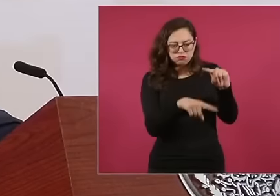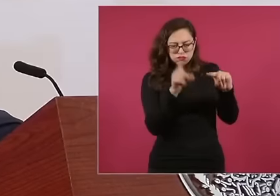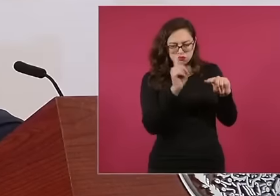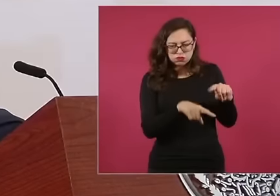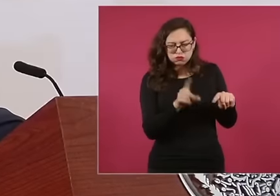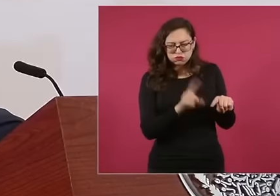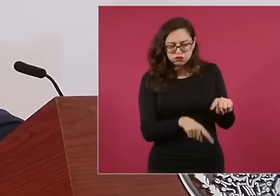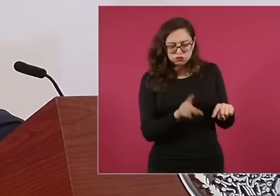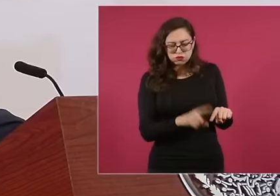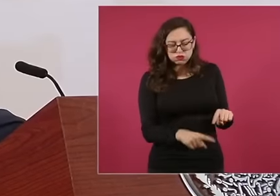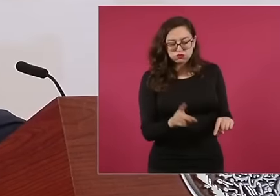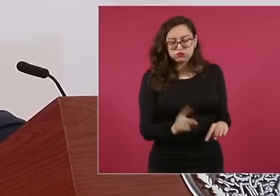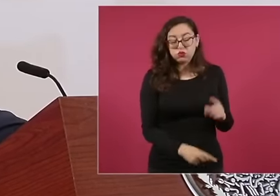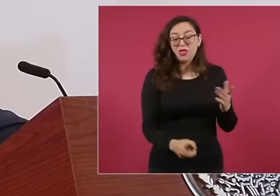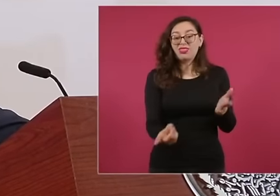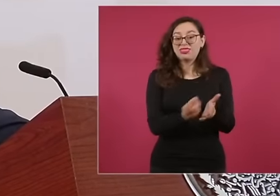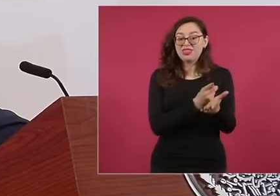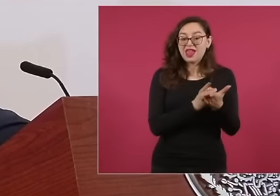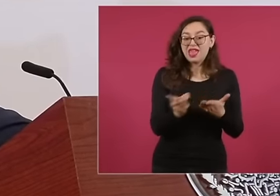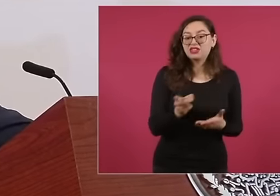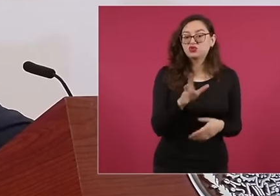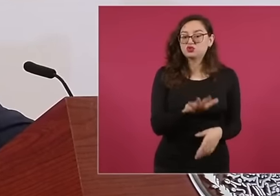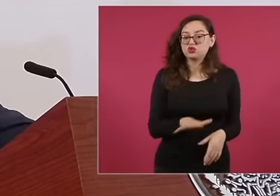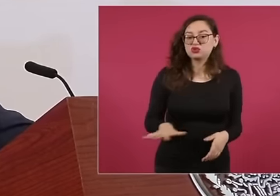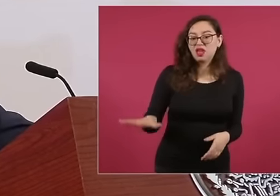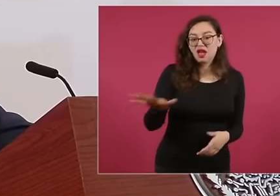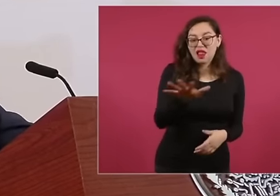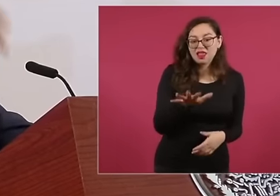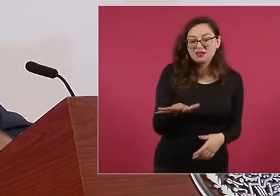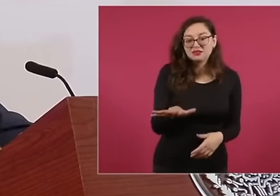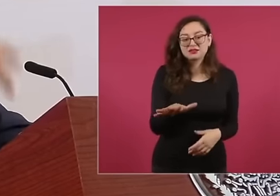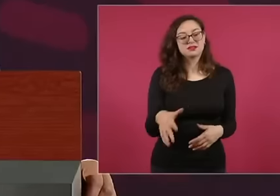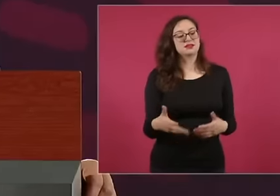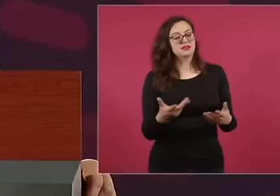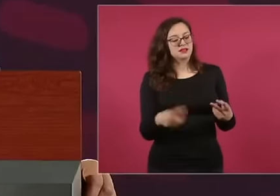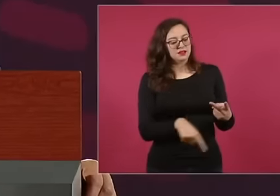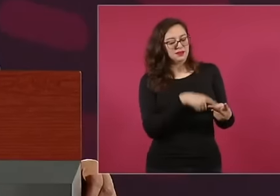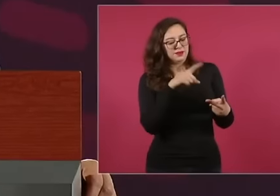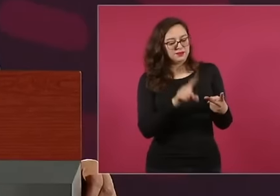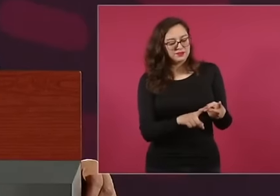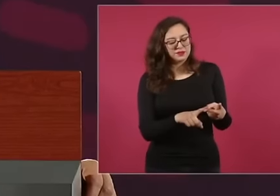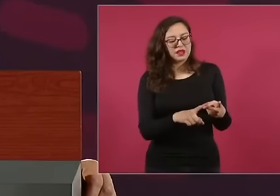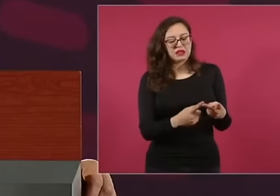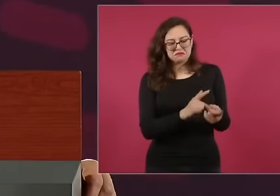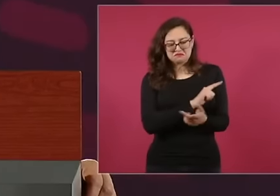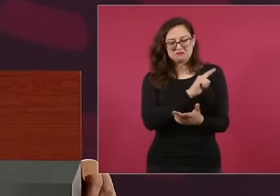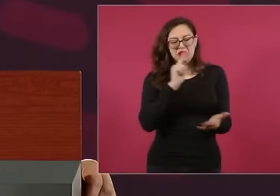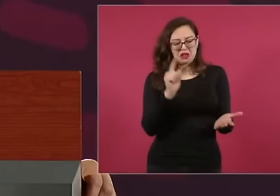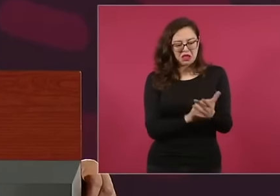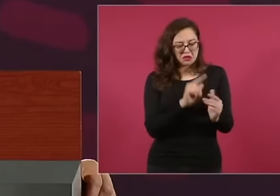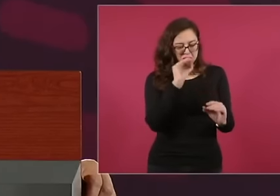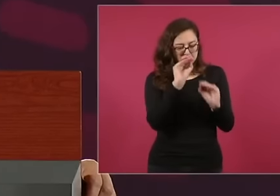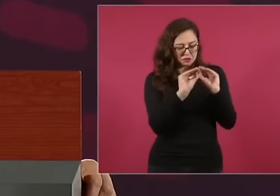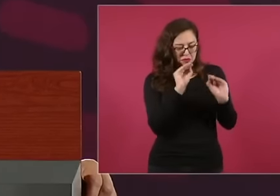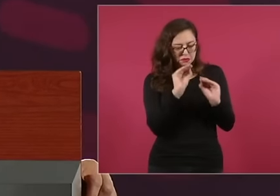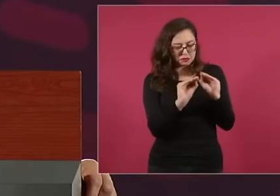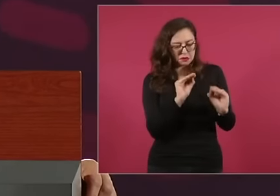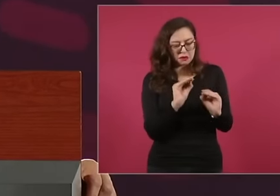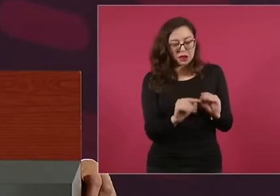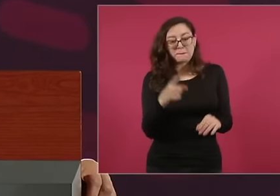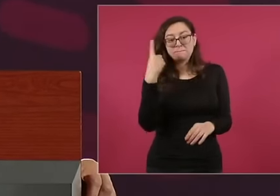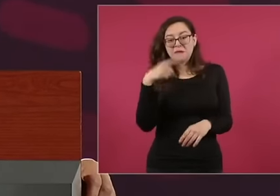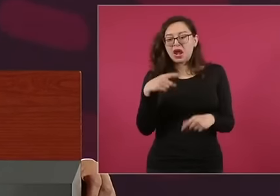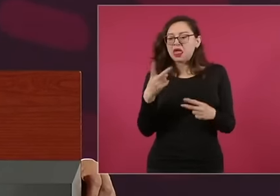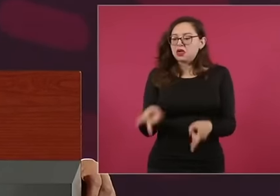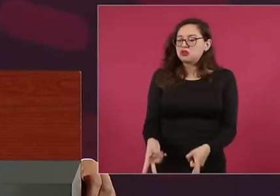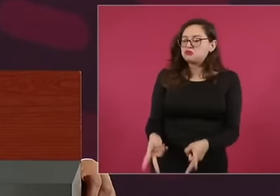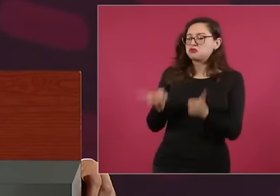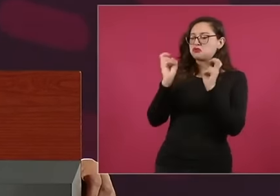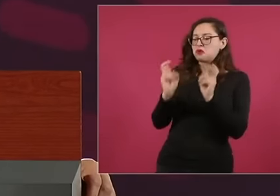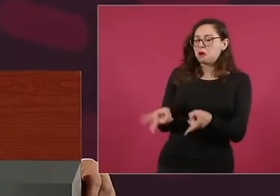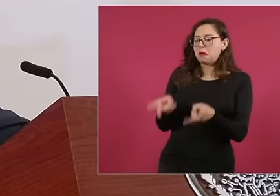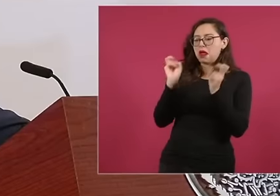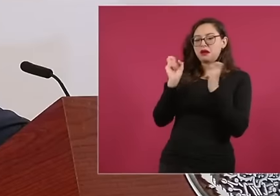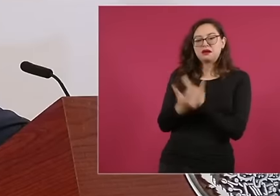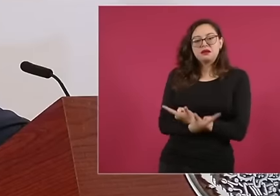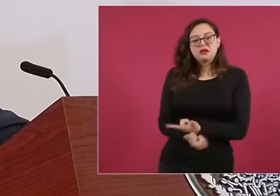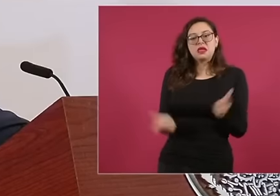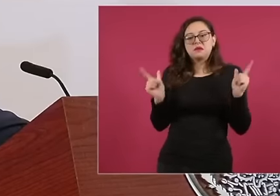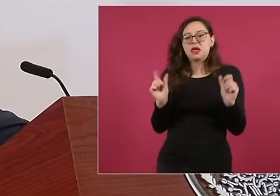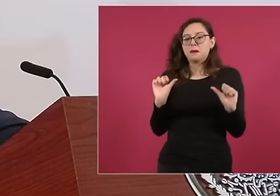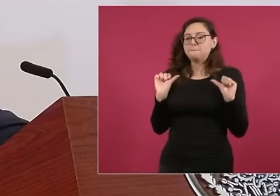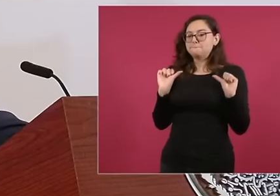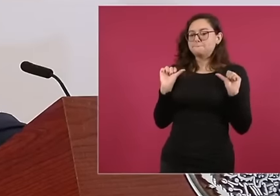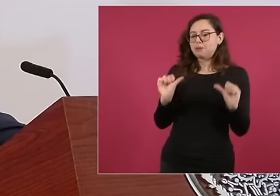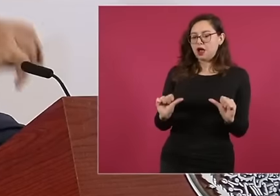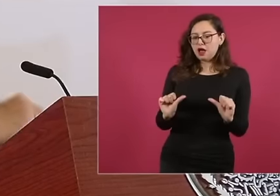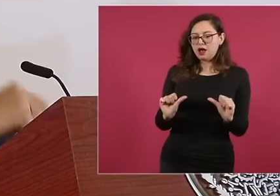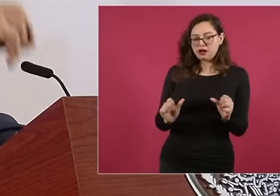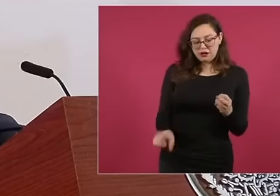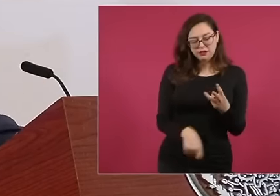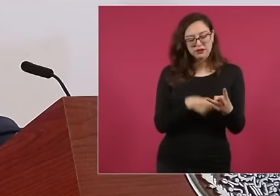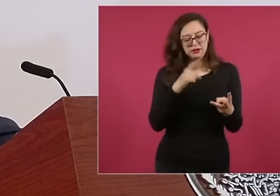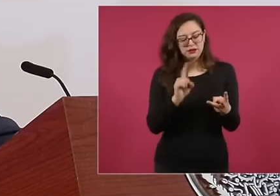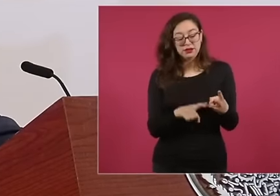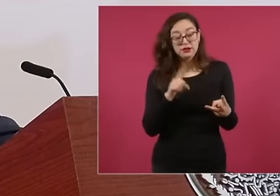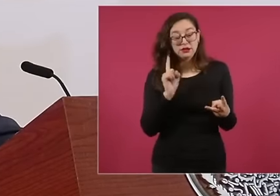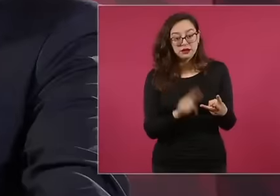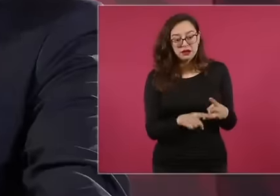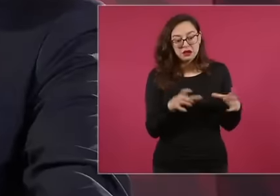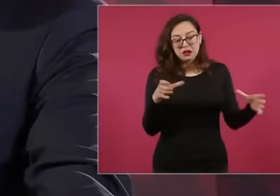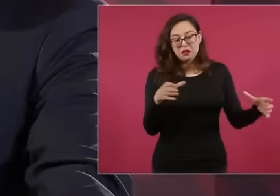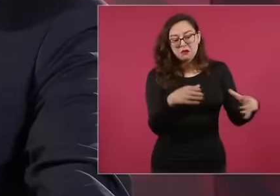the neoliberal period were all to legalize robbery, robbery, and benefit a minority.